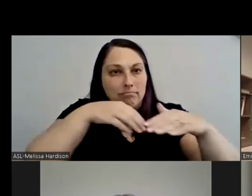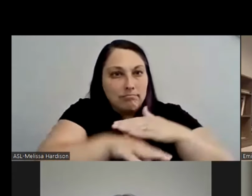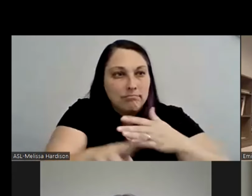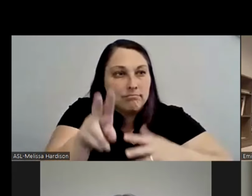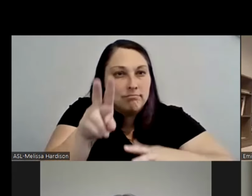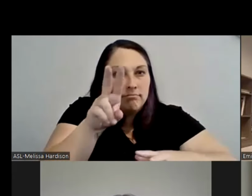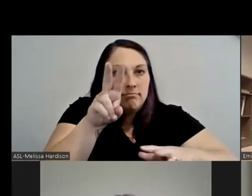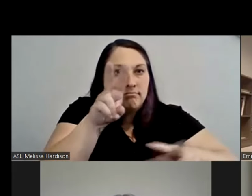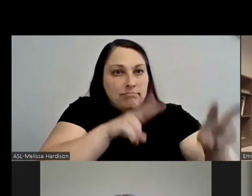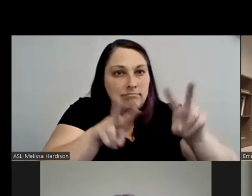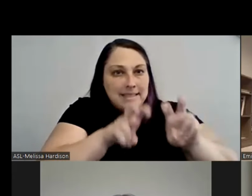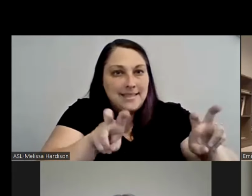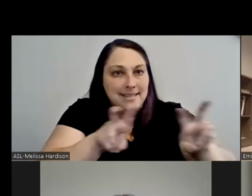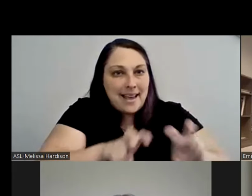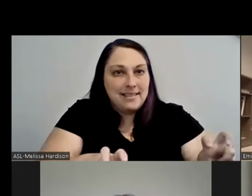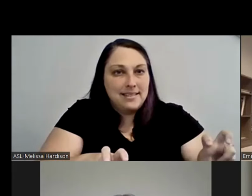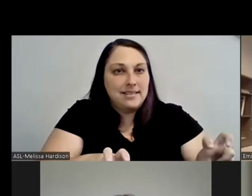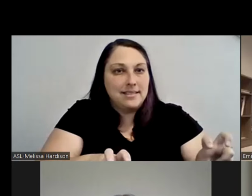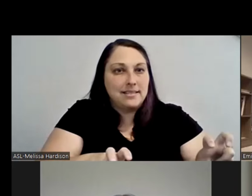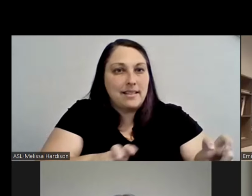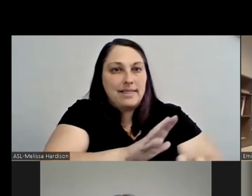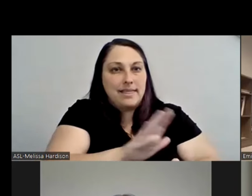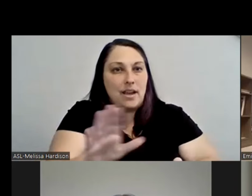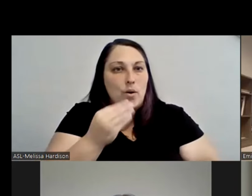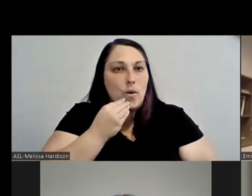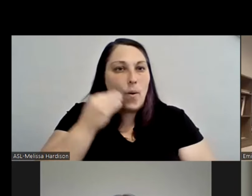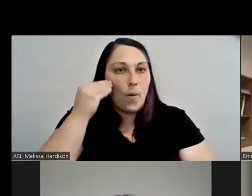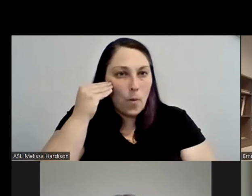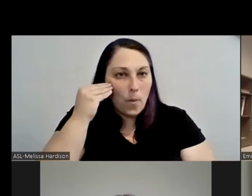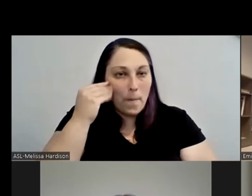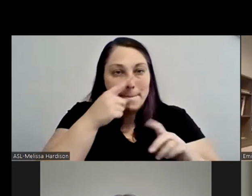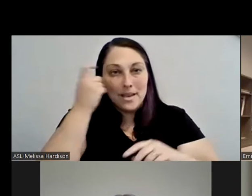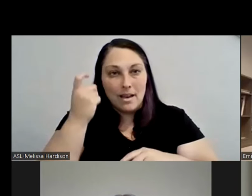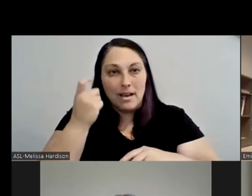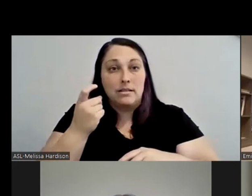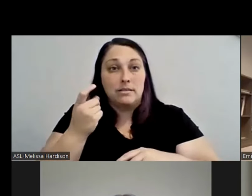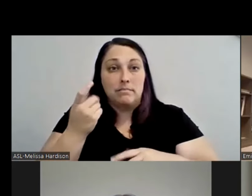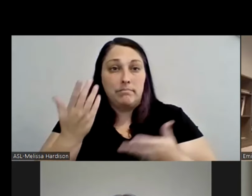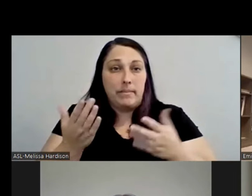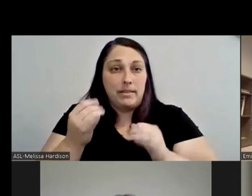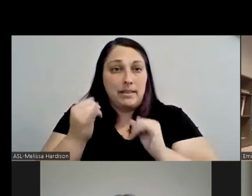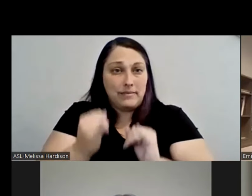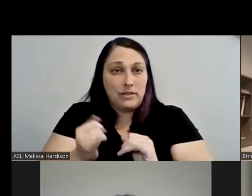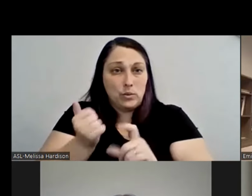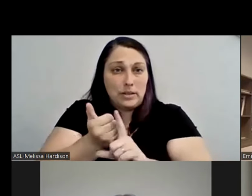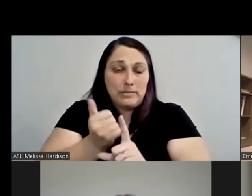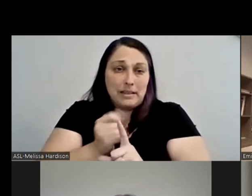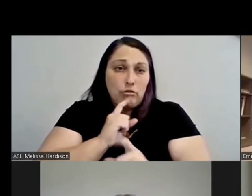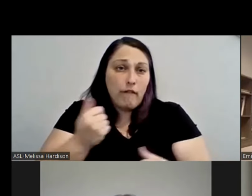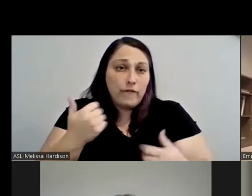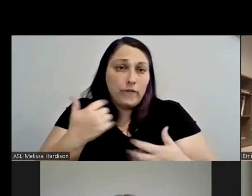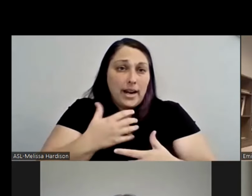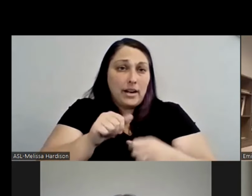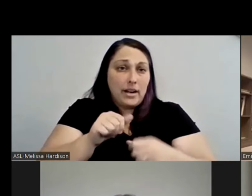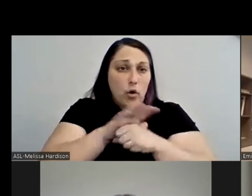Set priorities, with what is most appropriate now and what would be more prewritten the future. Secure funding is also a big aspect, is still in the work, and